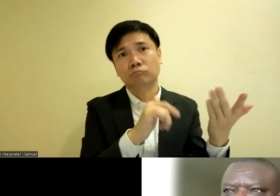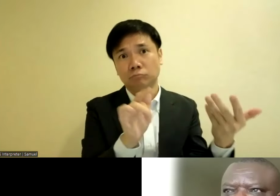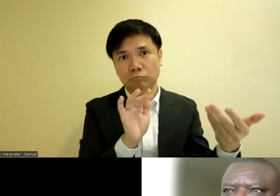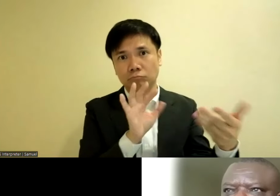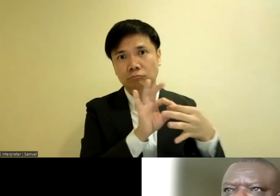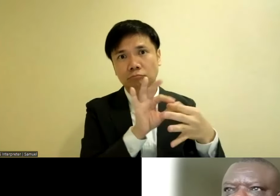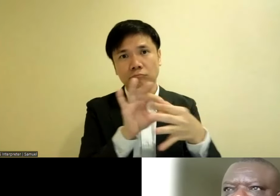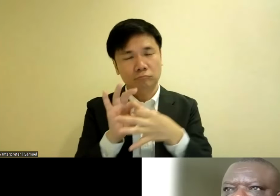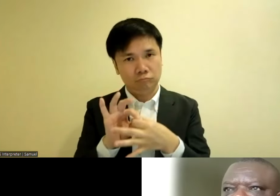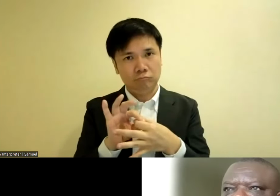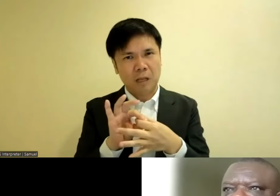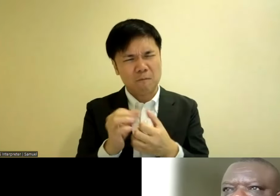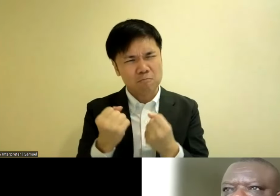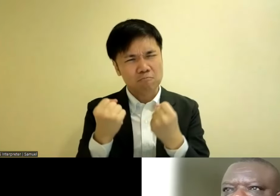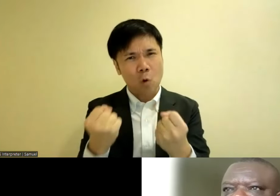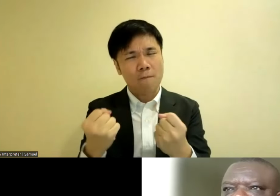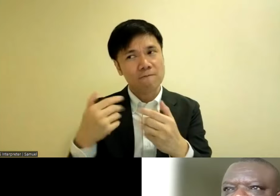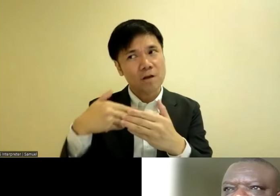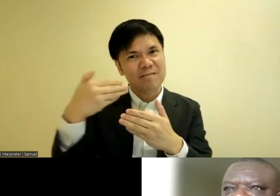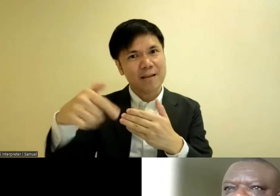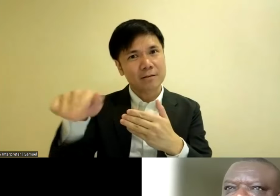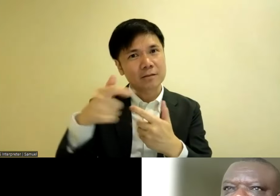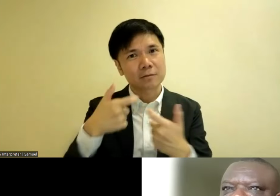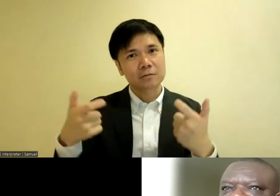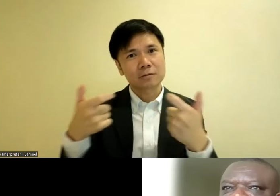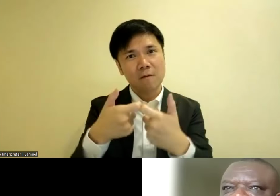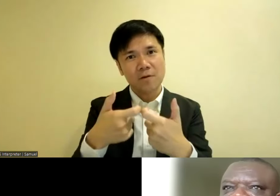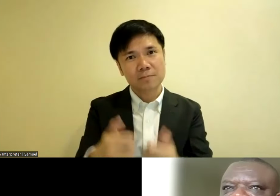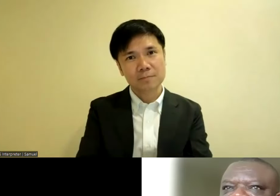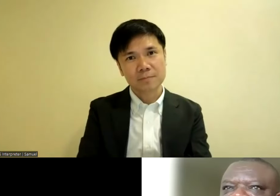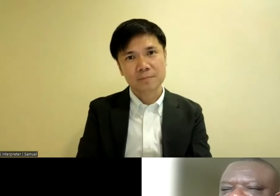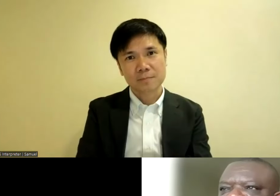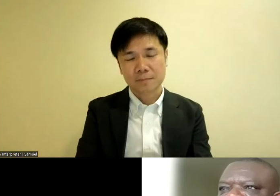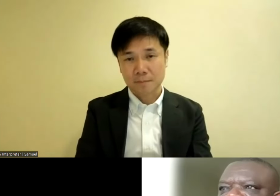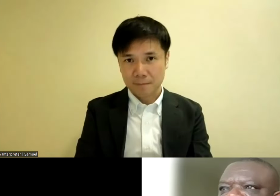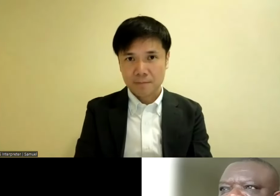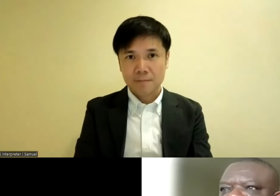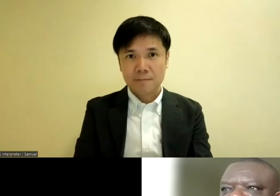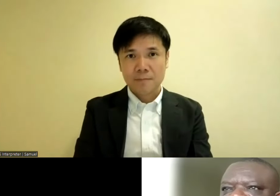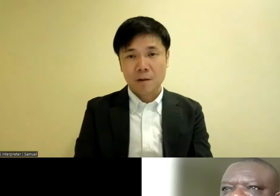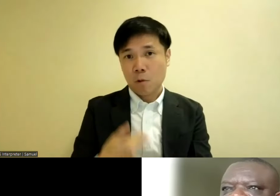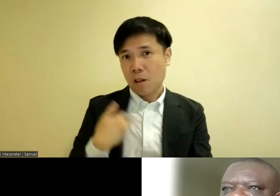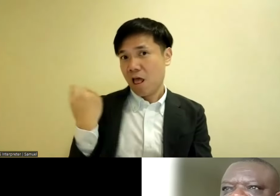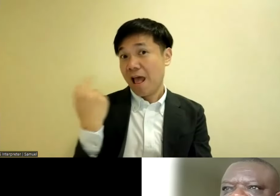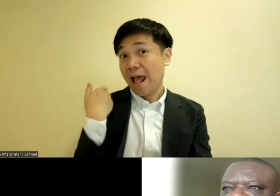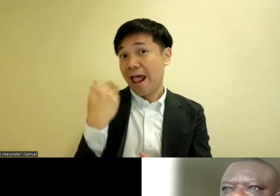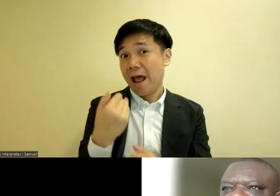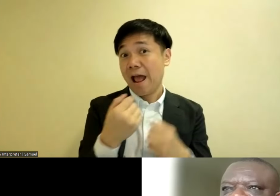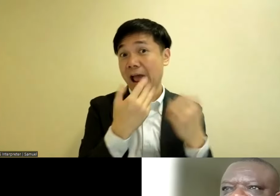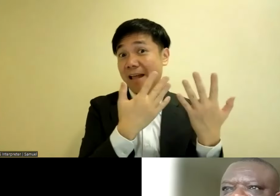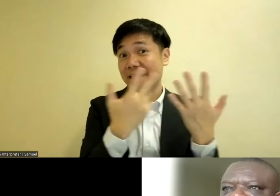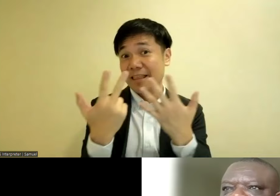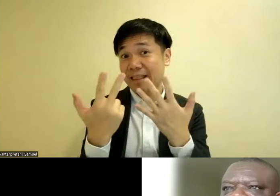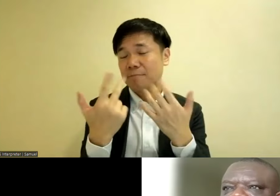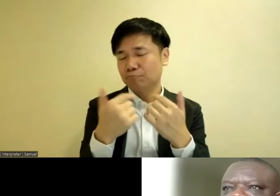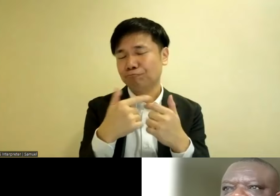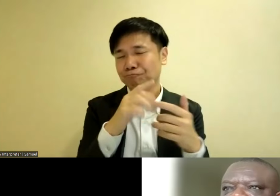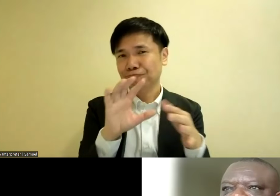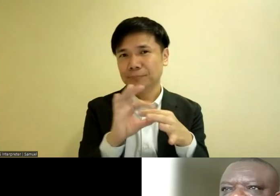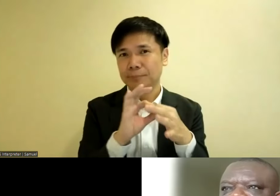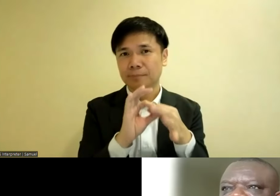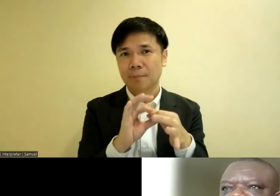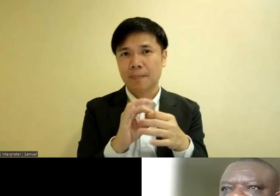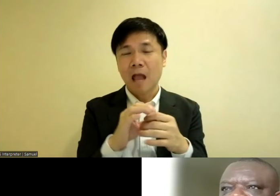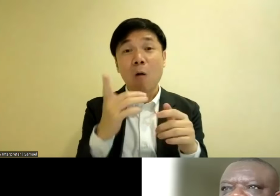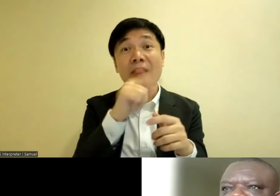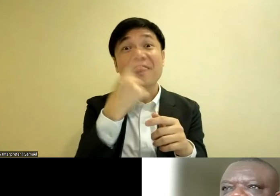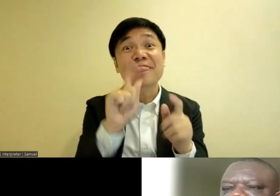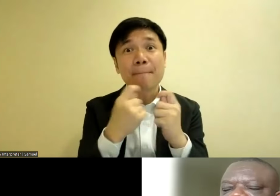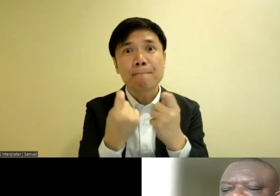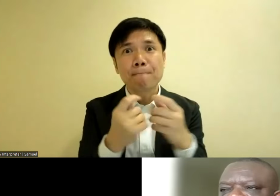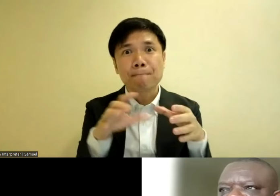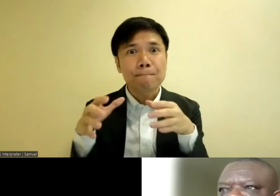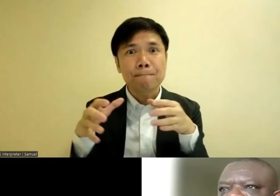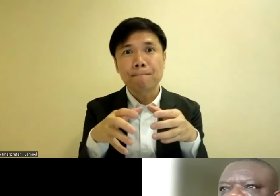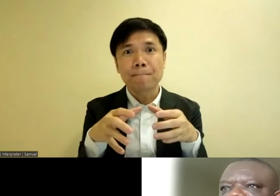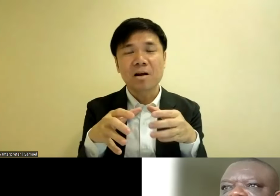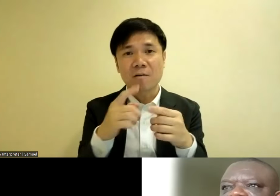And we will as a team make sure that our voices are heard and we are participating.